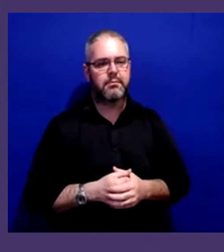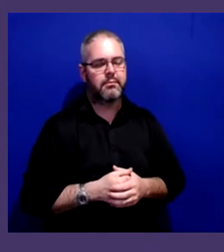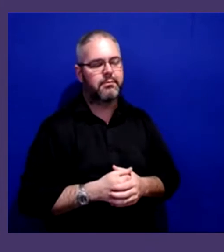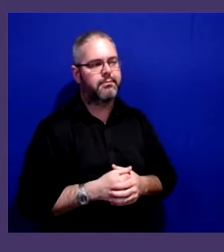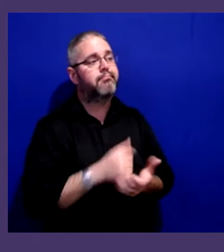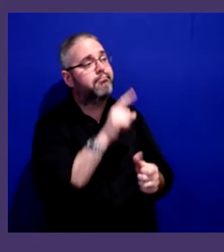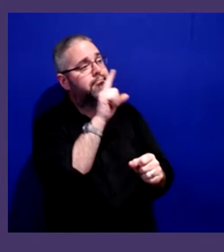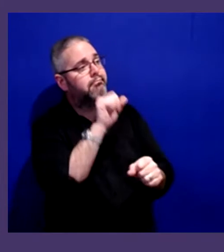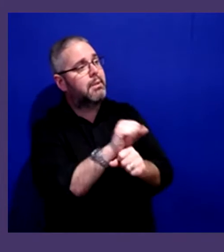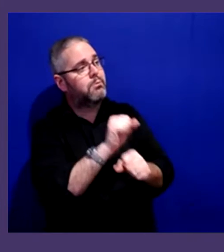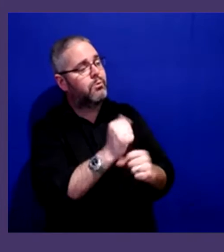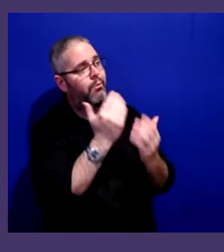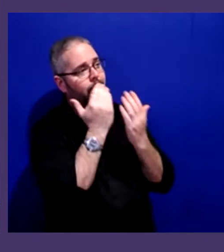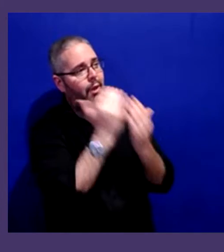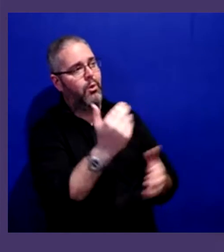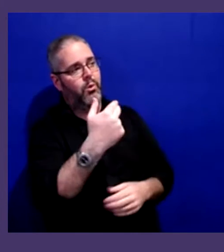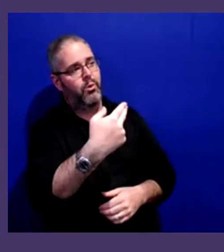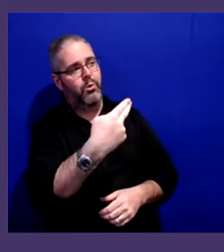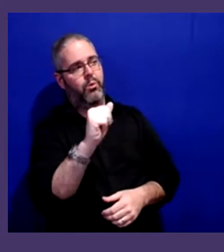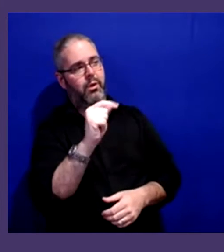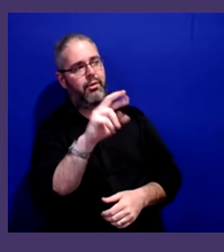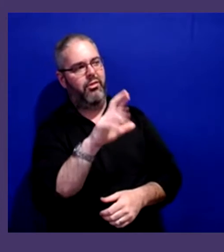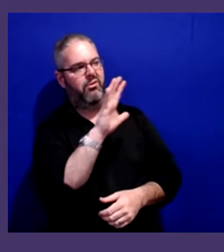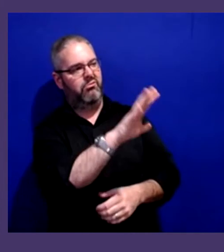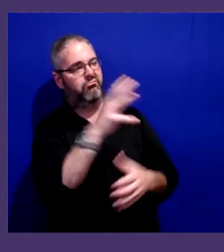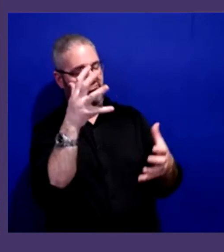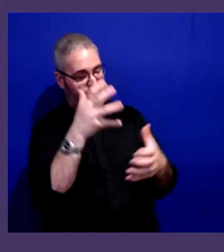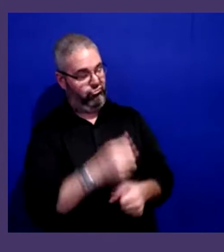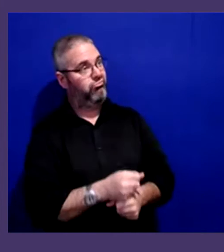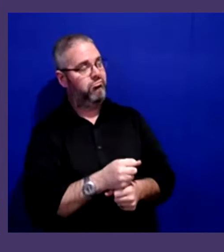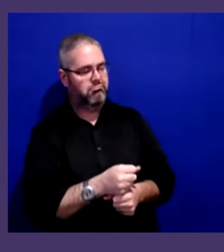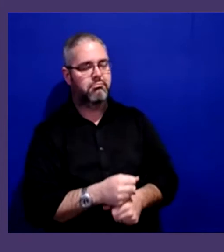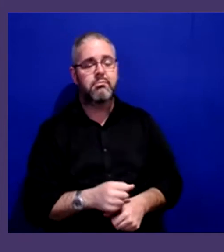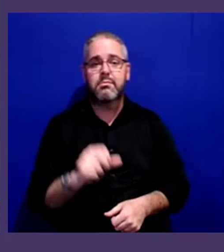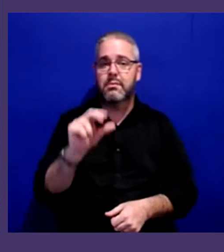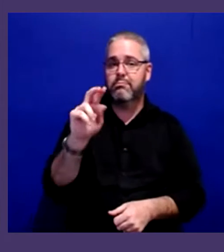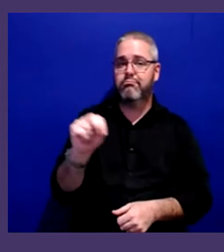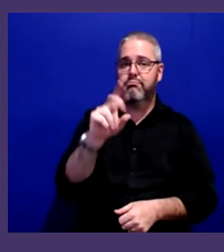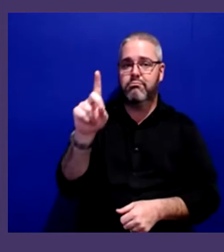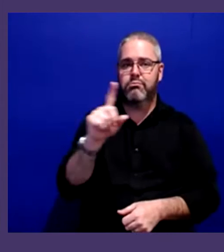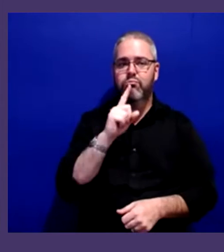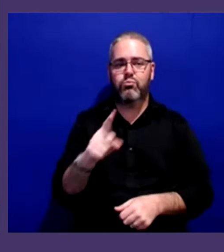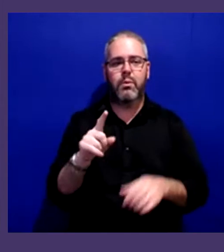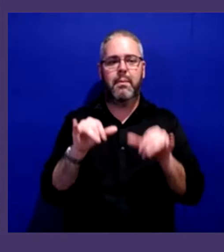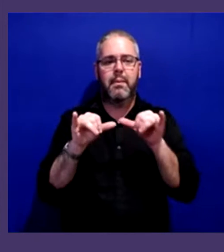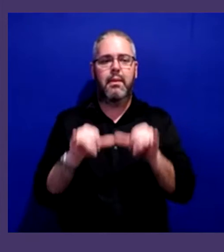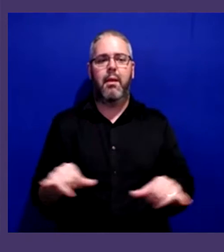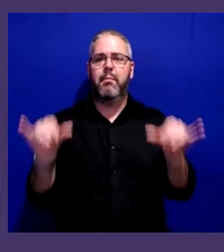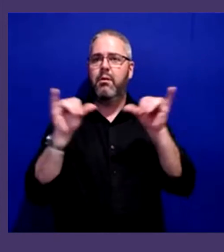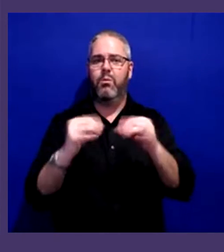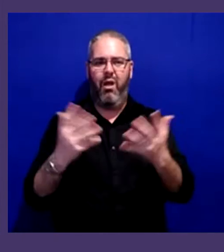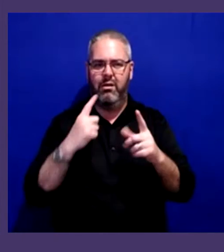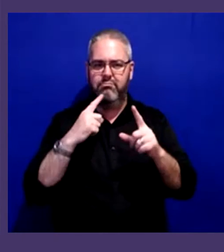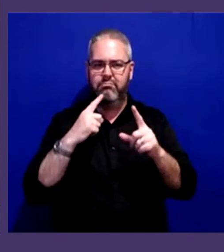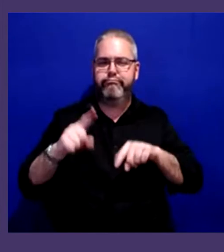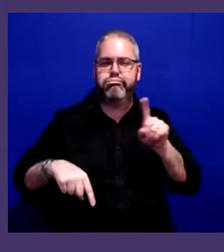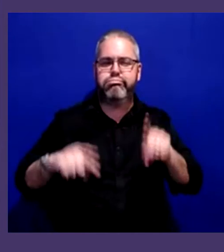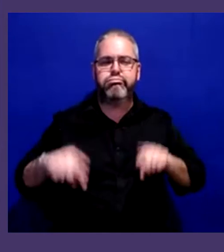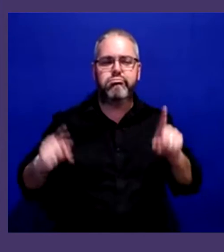Heather talked about how neurodiversity is a very common variation of just how different human beings work and I think